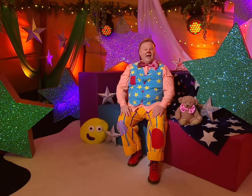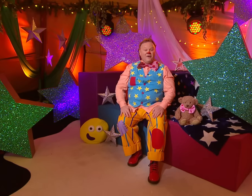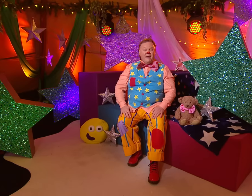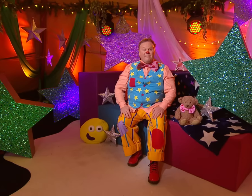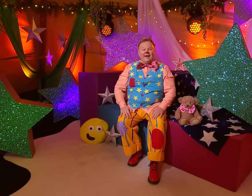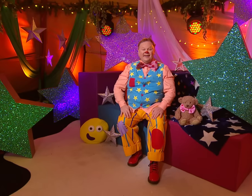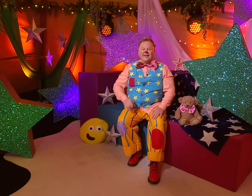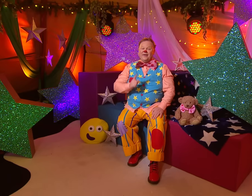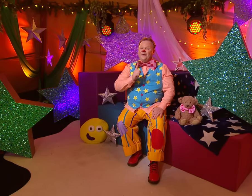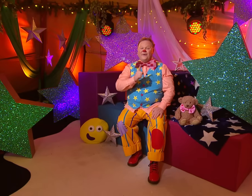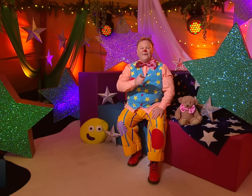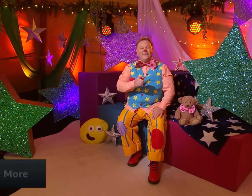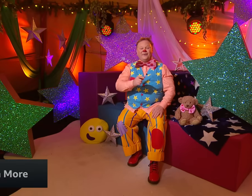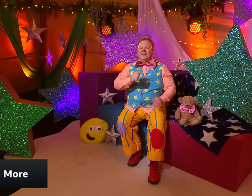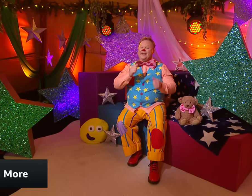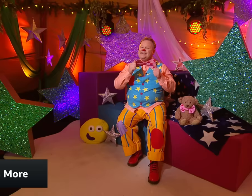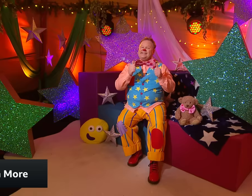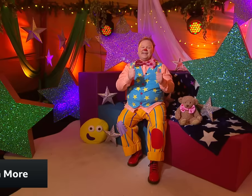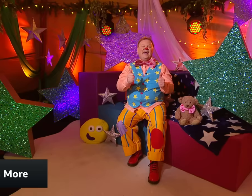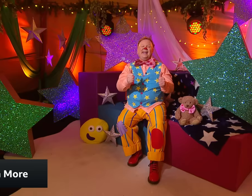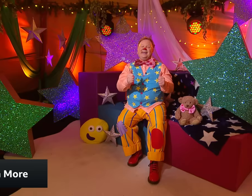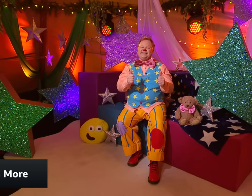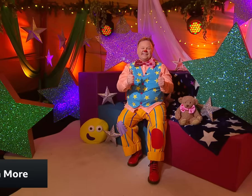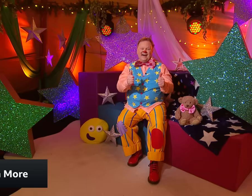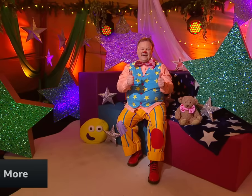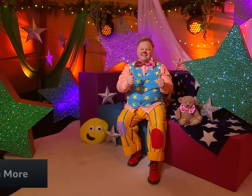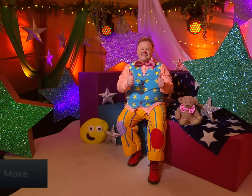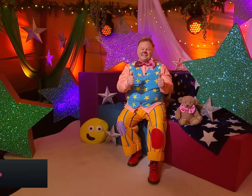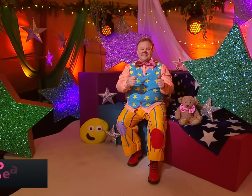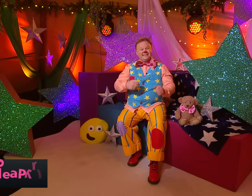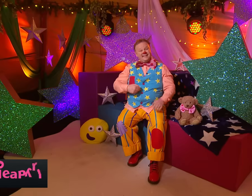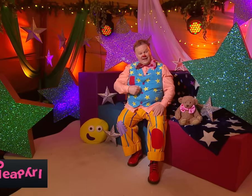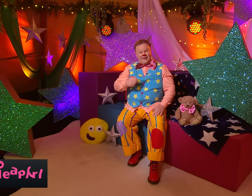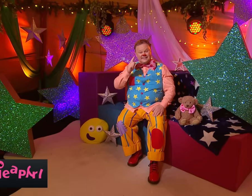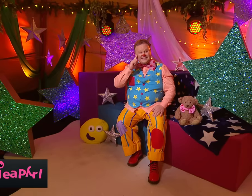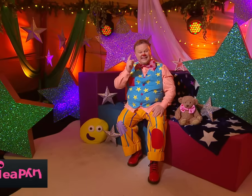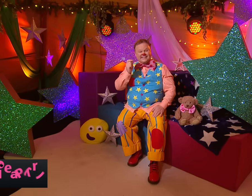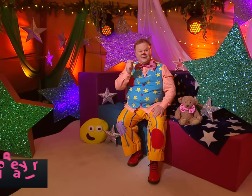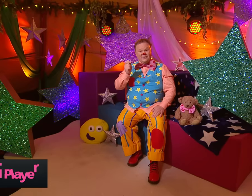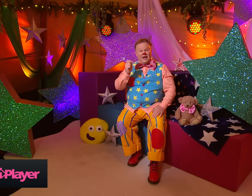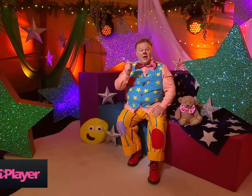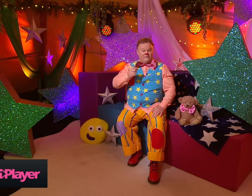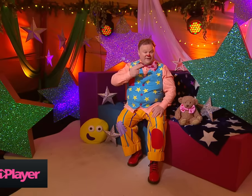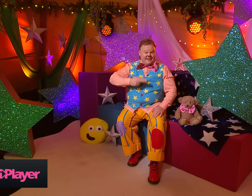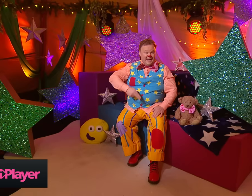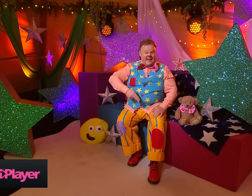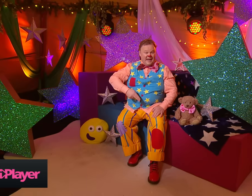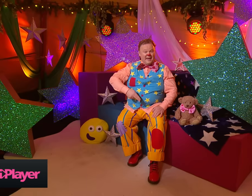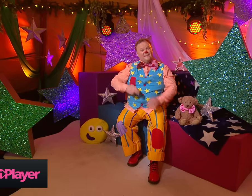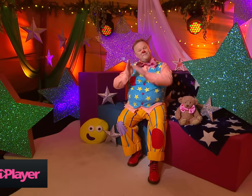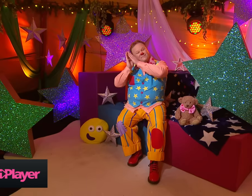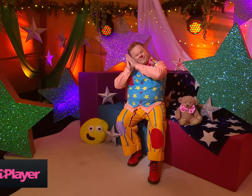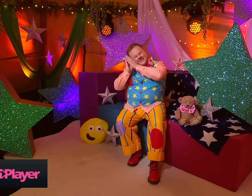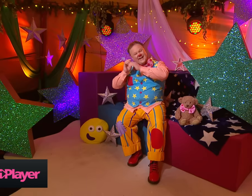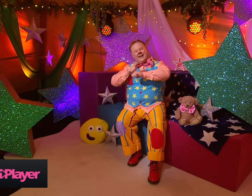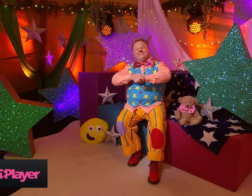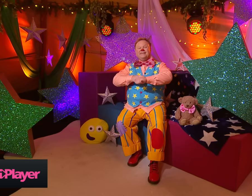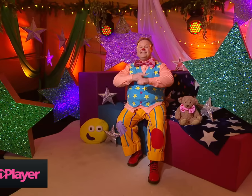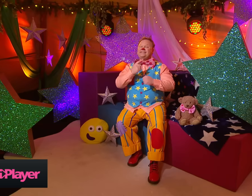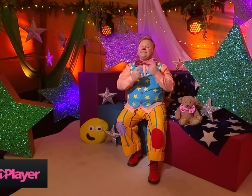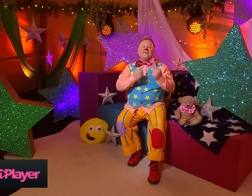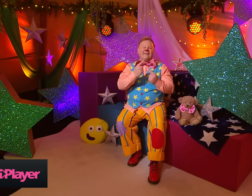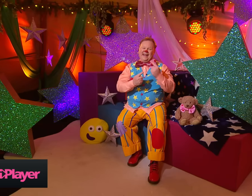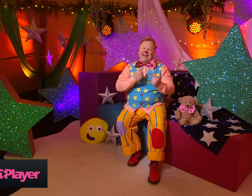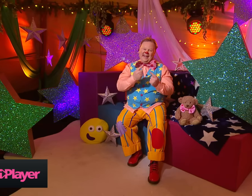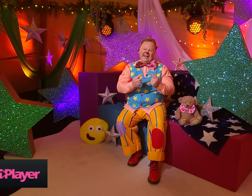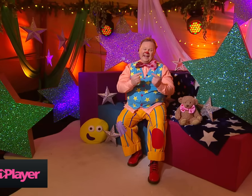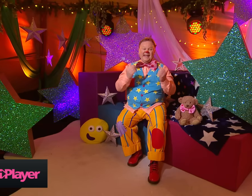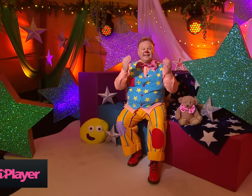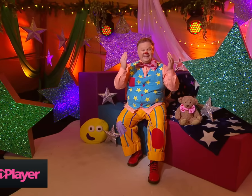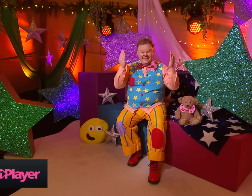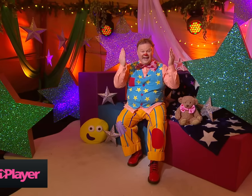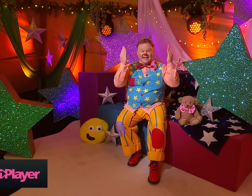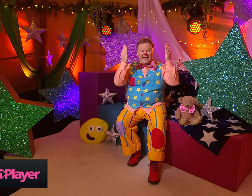and remember you're all shining stars i'll see you soon for another bedtime story night night